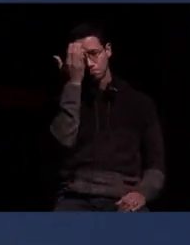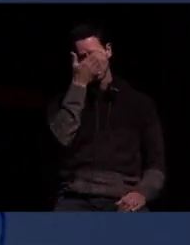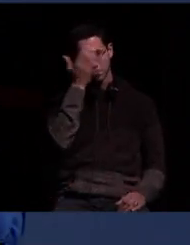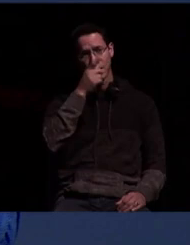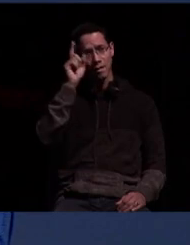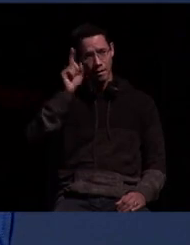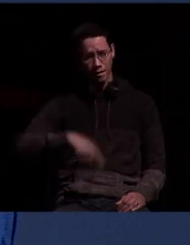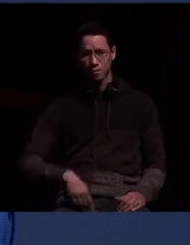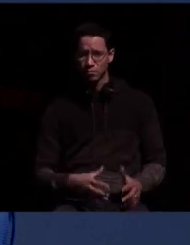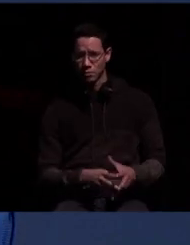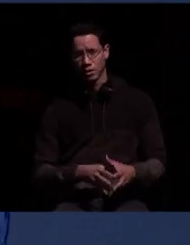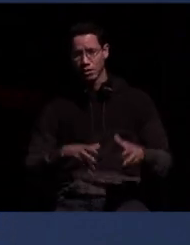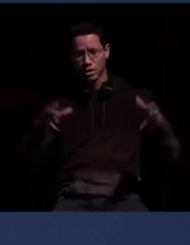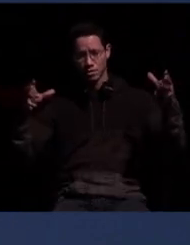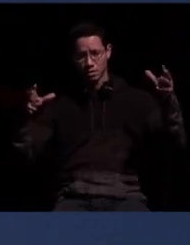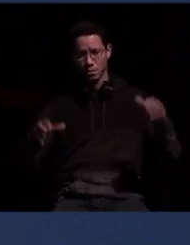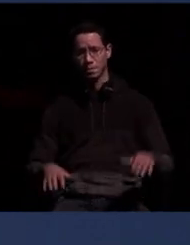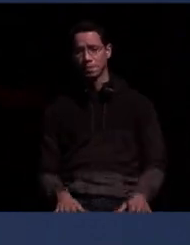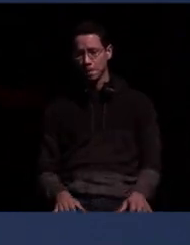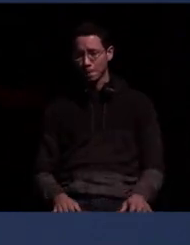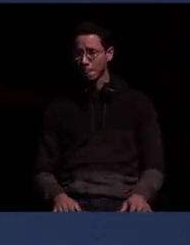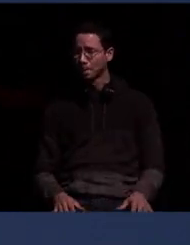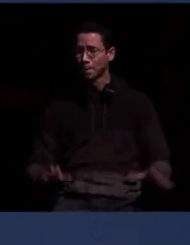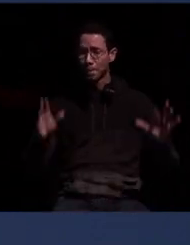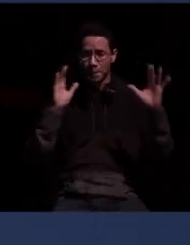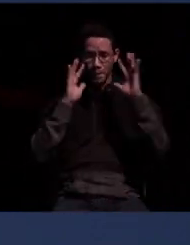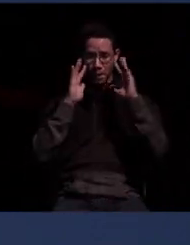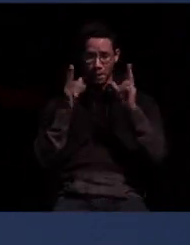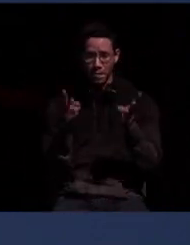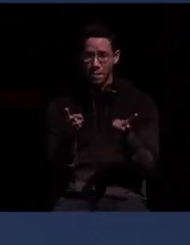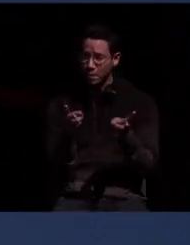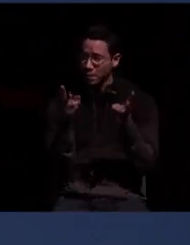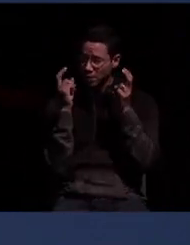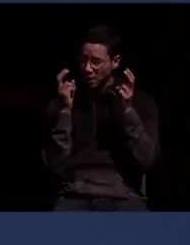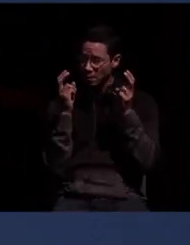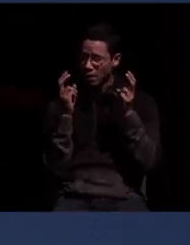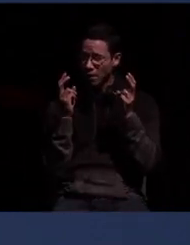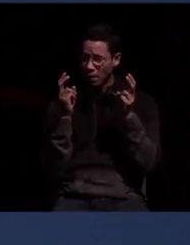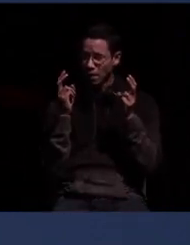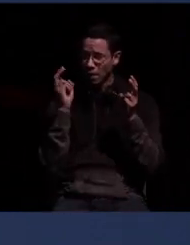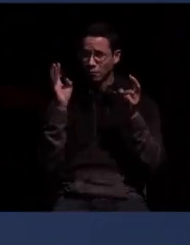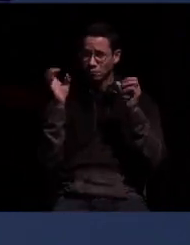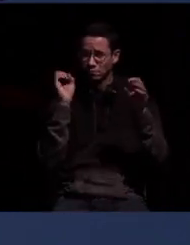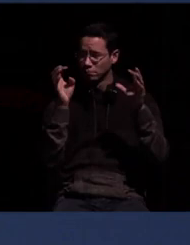Once you realized the mechanism the whole thing becomes visible. You will get astonished,